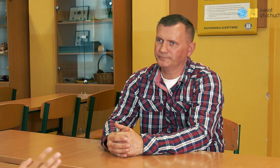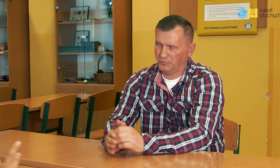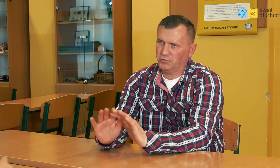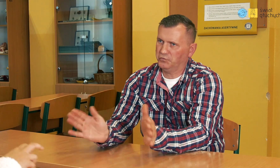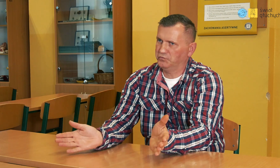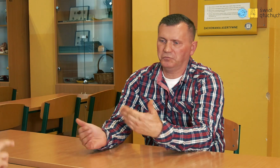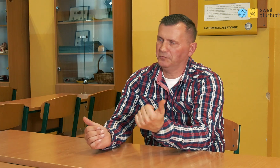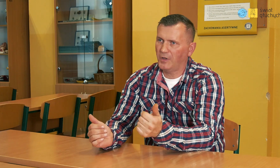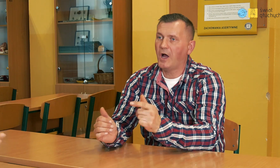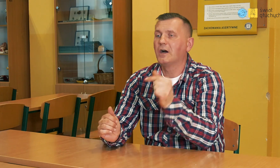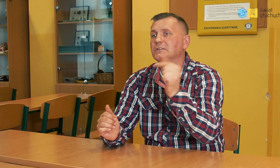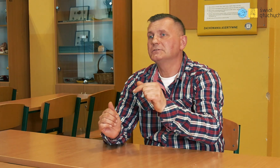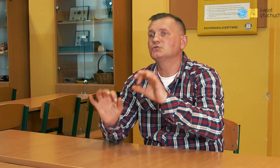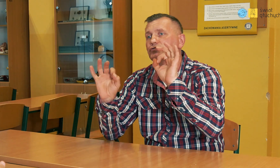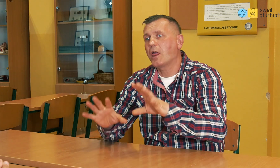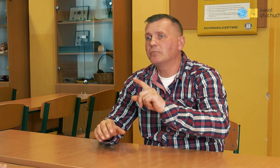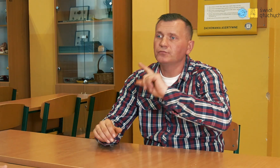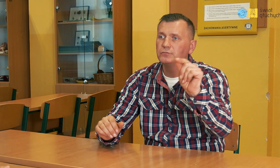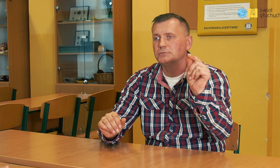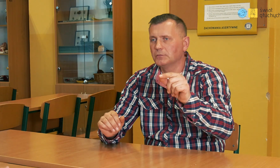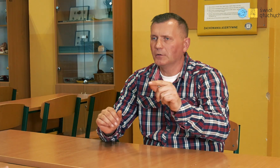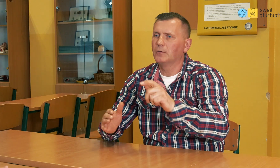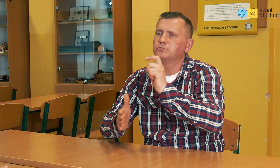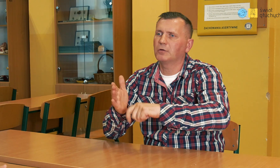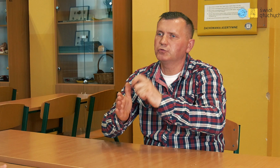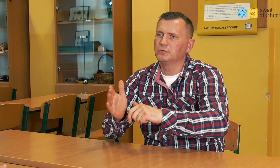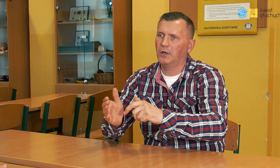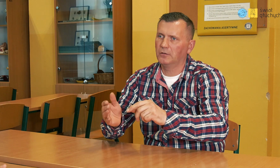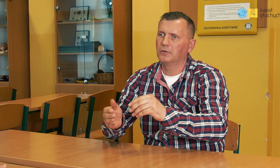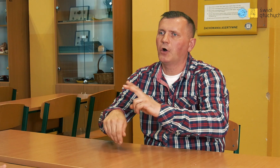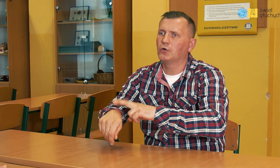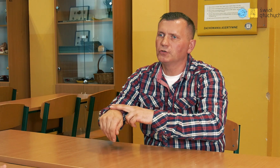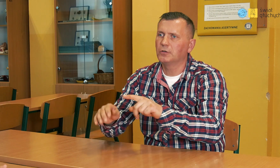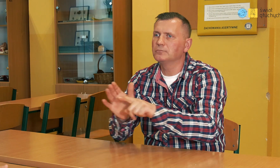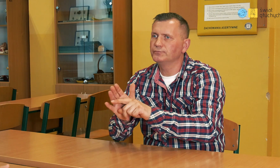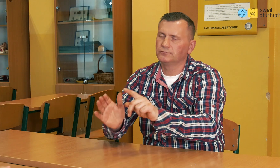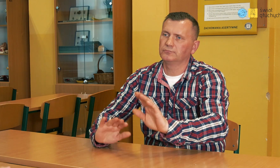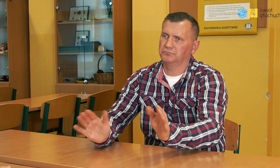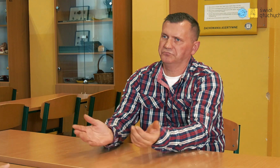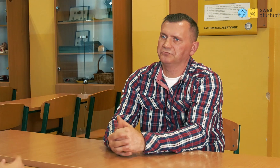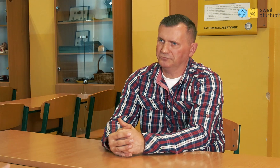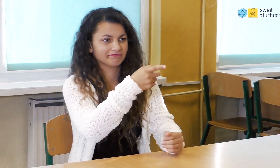And if someone wanted to go to the store, they had to have a pass.